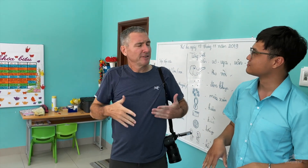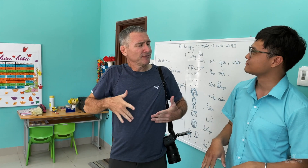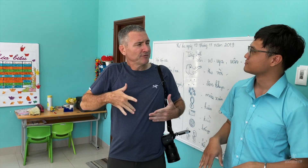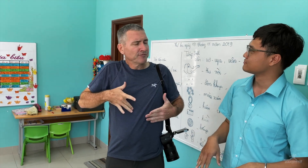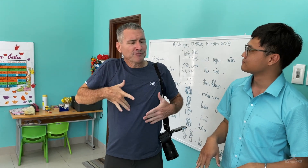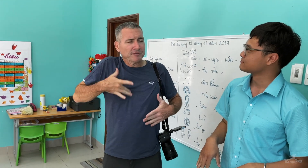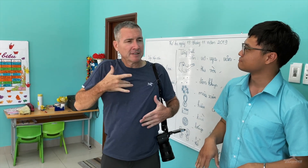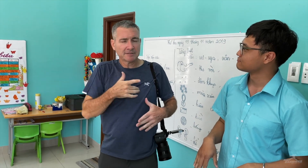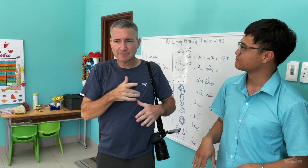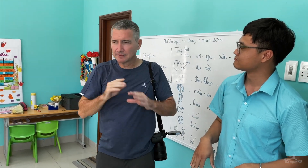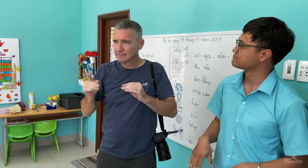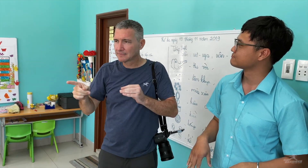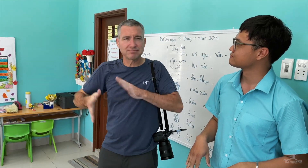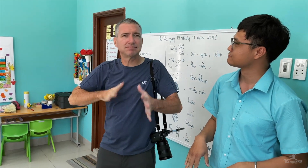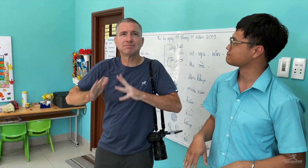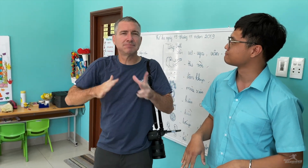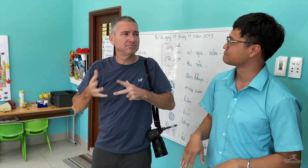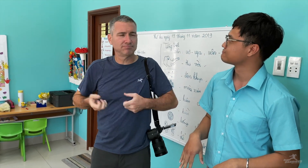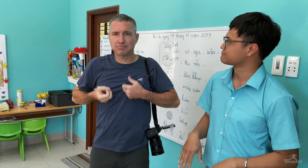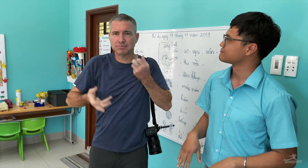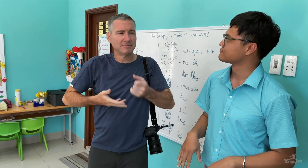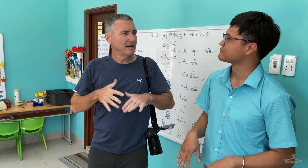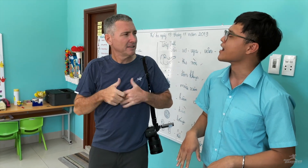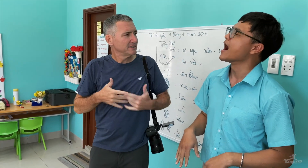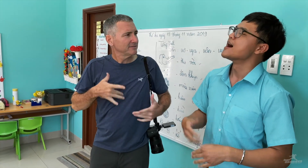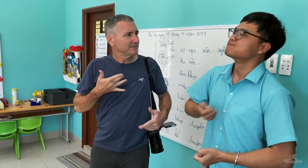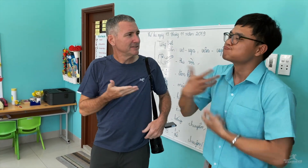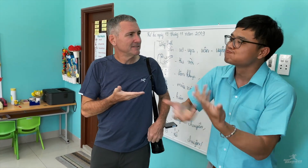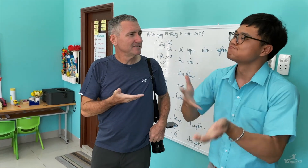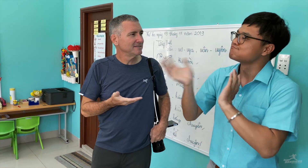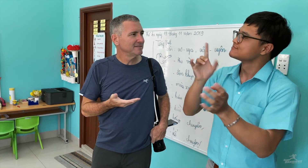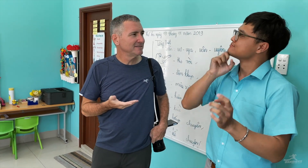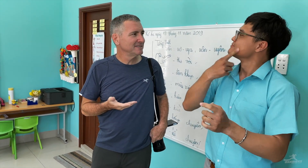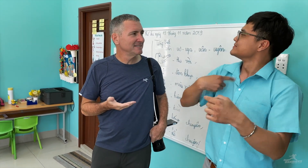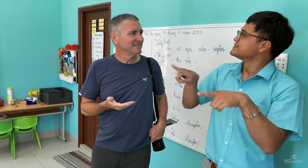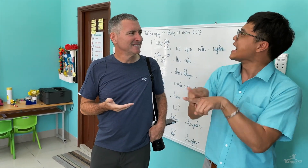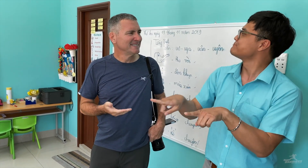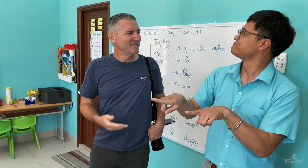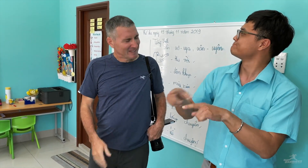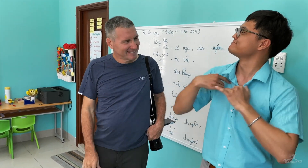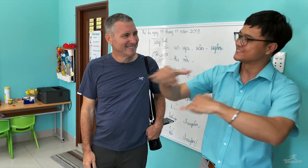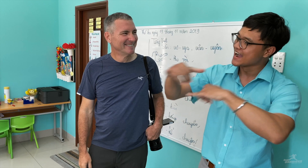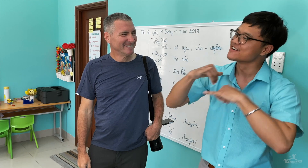How do you feel seeing them sign and expressing themselves fully? I'm deaf, just like them.